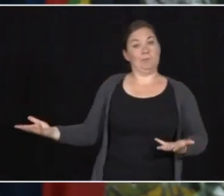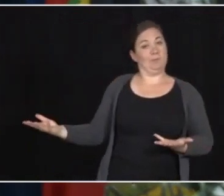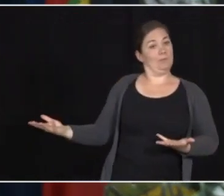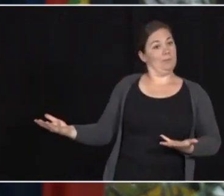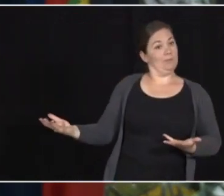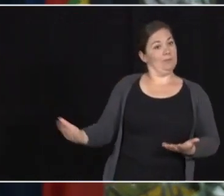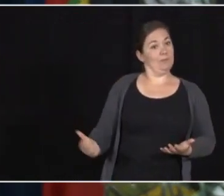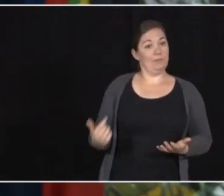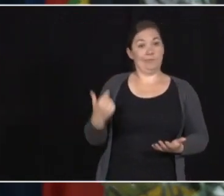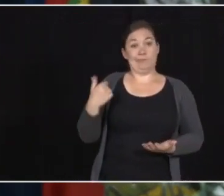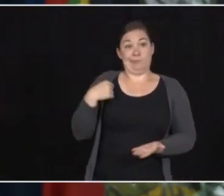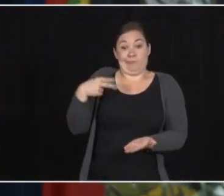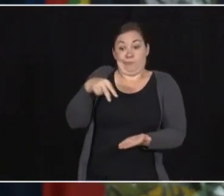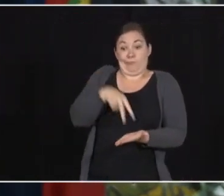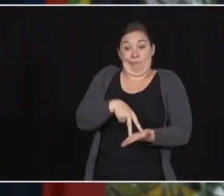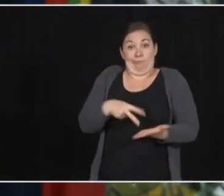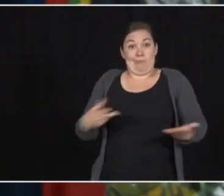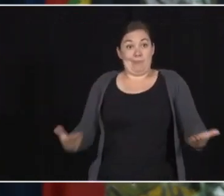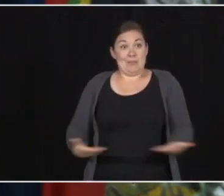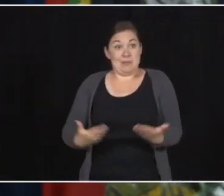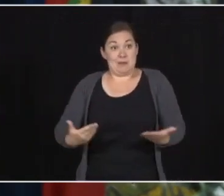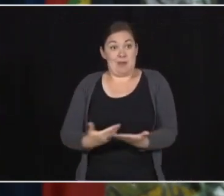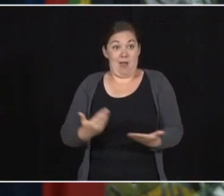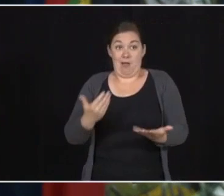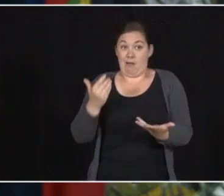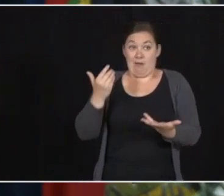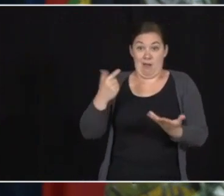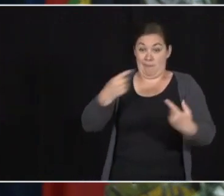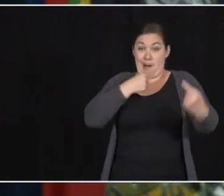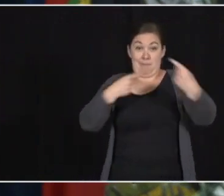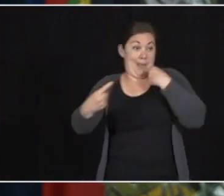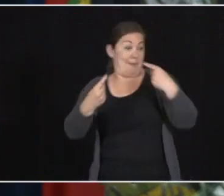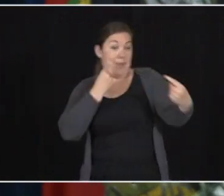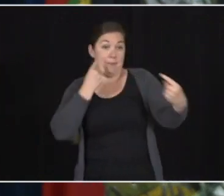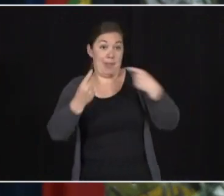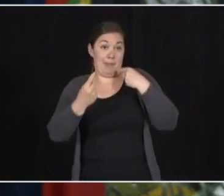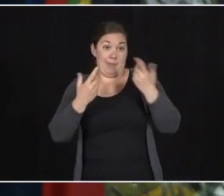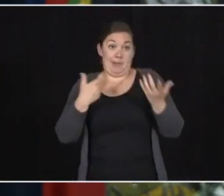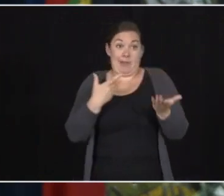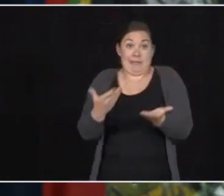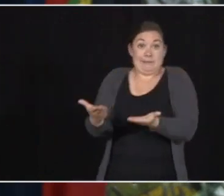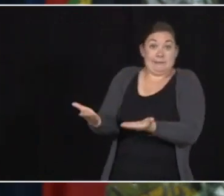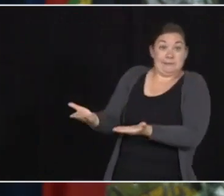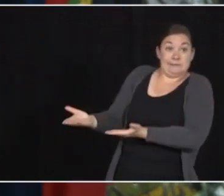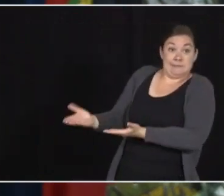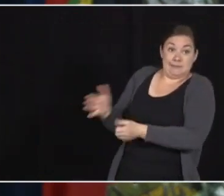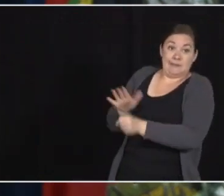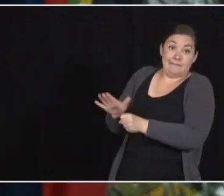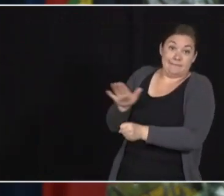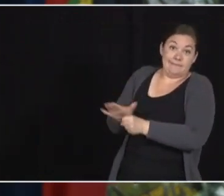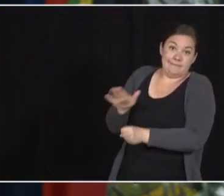I stood up here for the last week taking bullets for them. Well, enough is enough. They have to be accountable too.